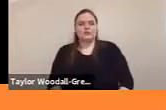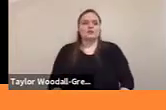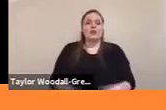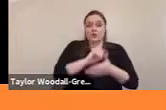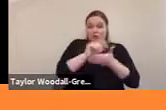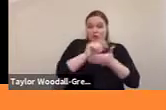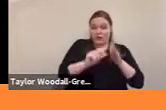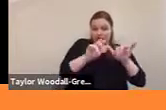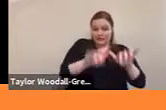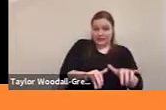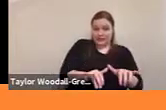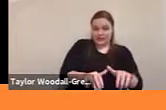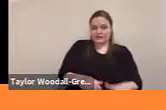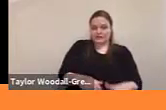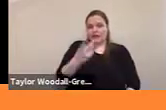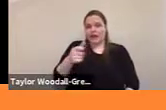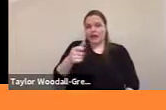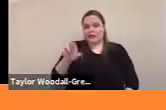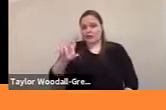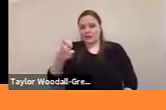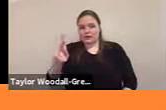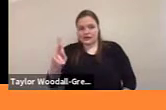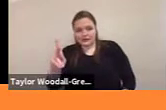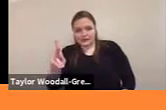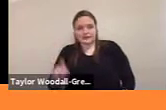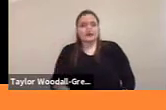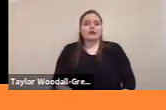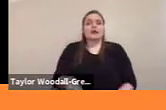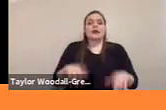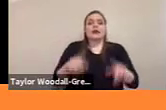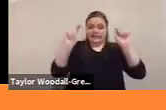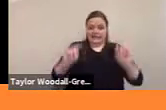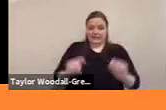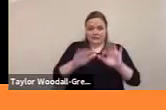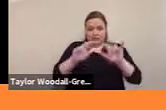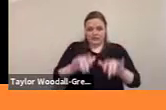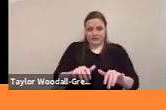table text, form fields and buttons.